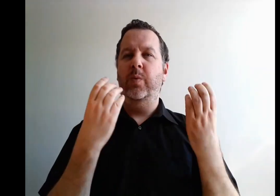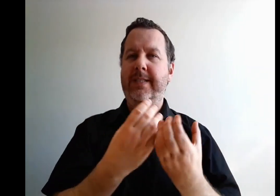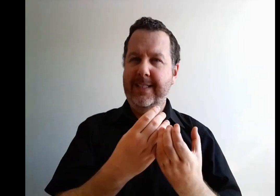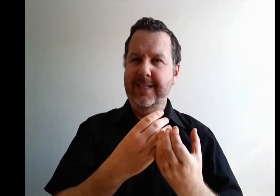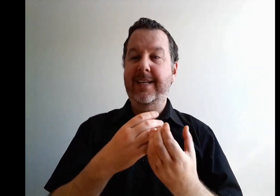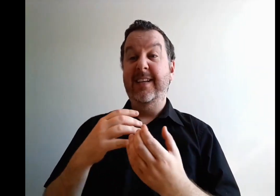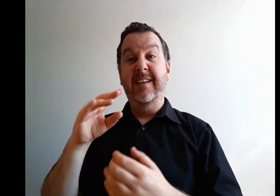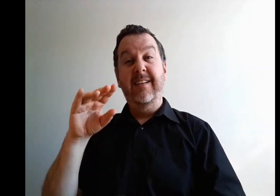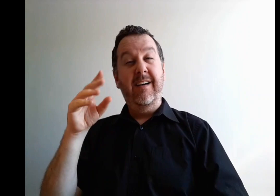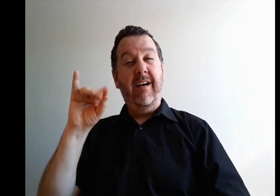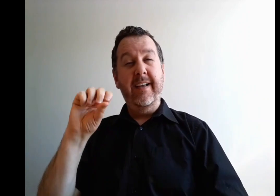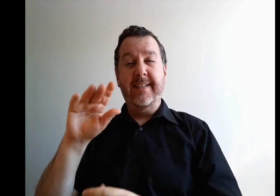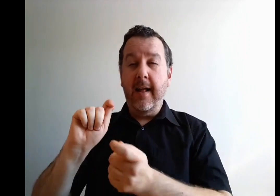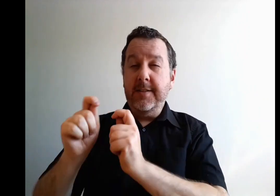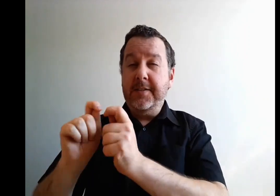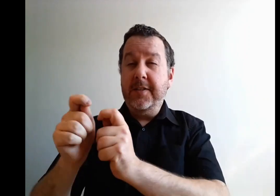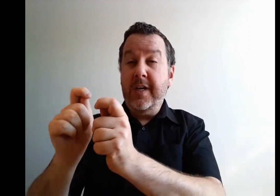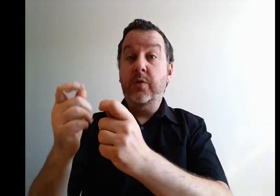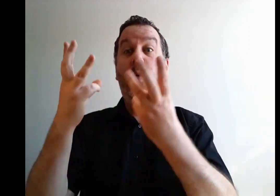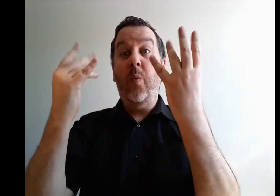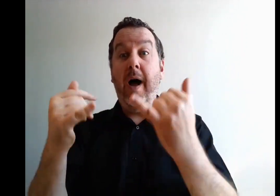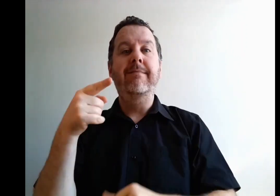And it's really important to be aware of that richness.